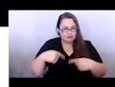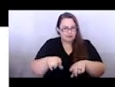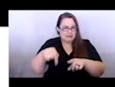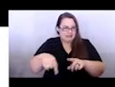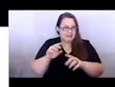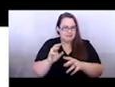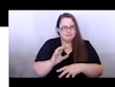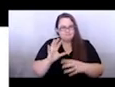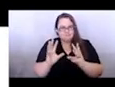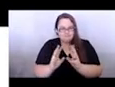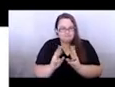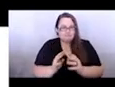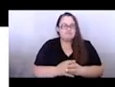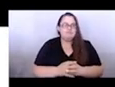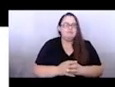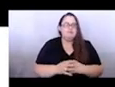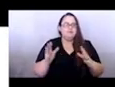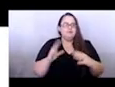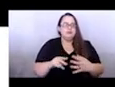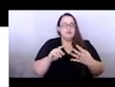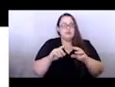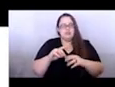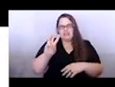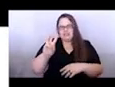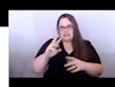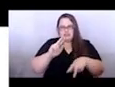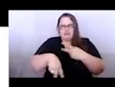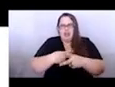So there are six types of boundaries, which include physical,